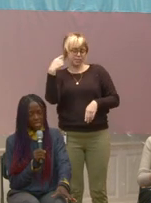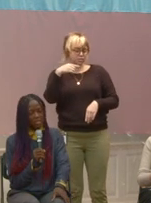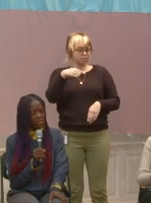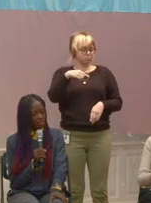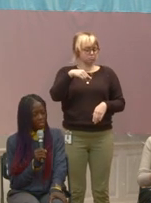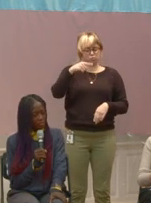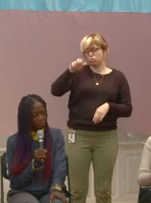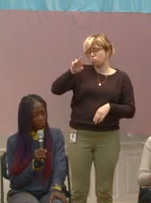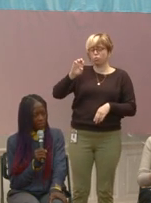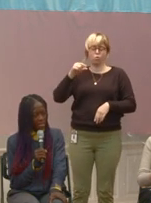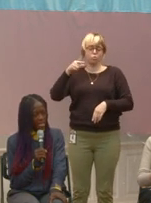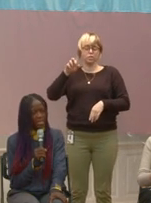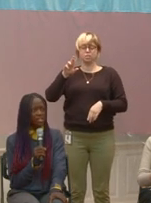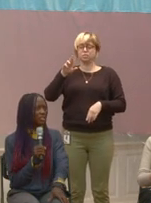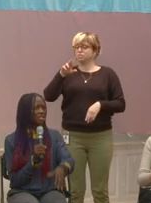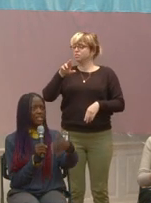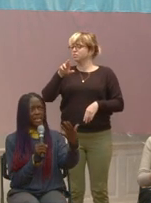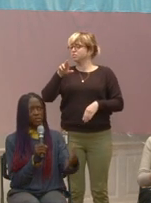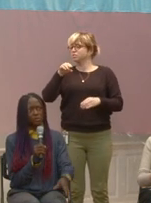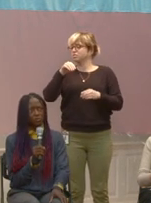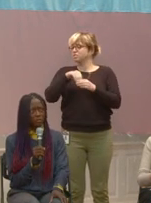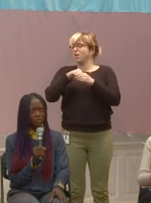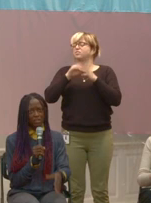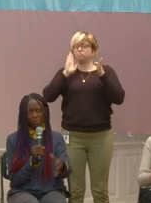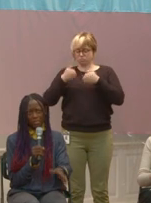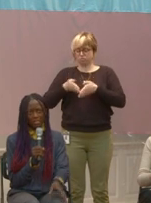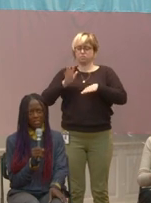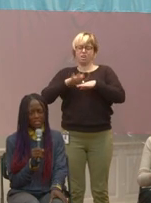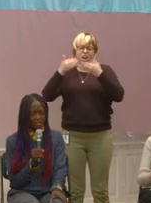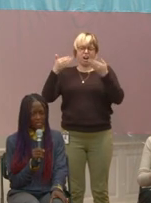being engaging in these like heteronormative couplings. And